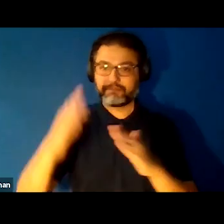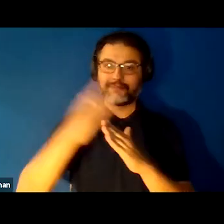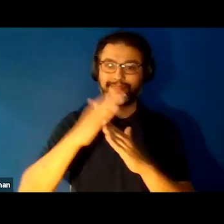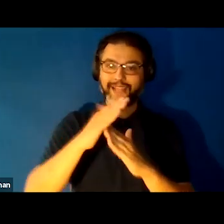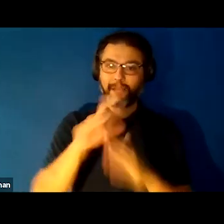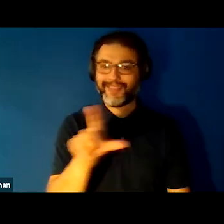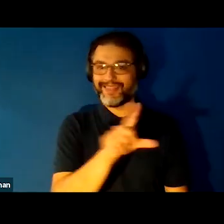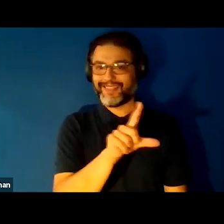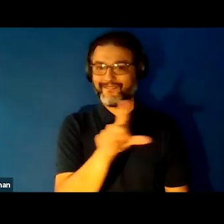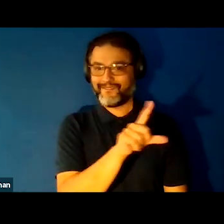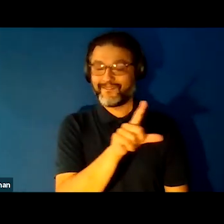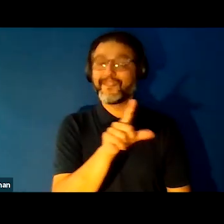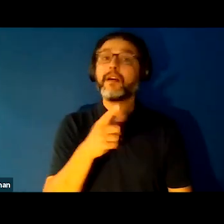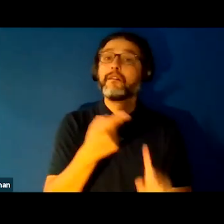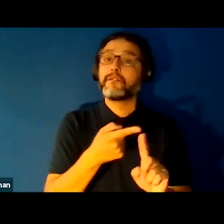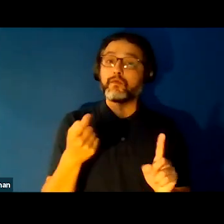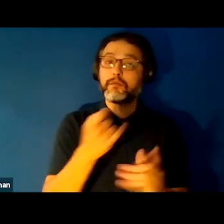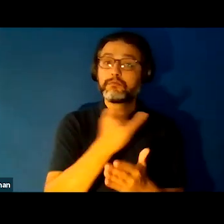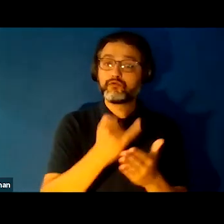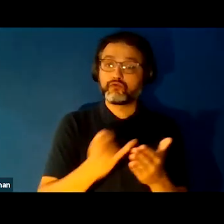From those renderings, we changed and tweaked space.